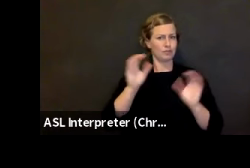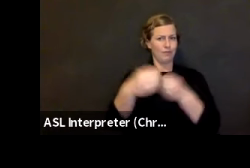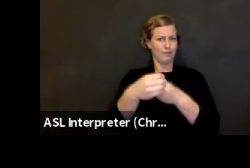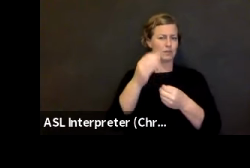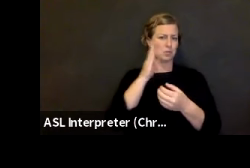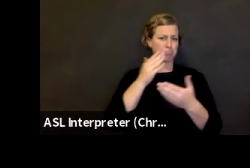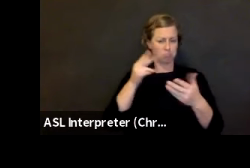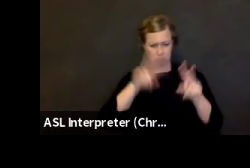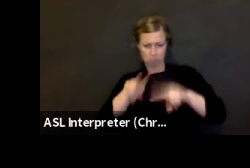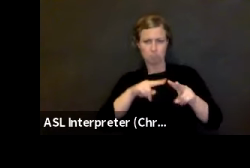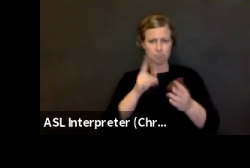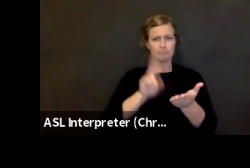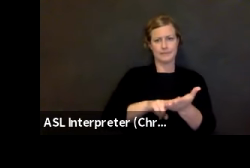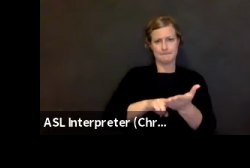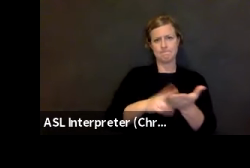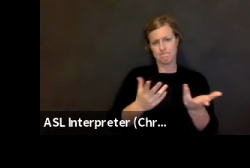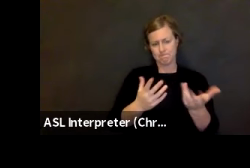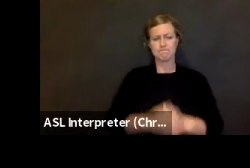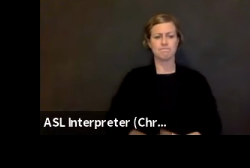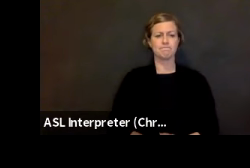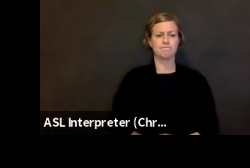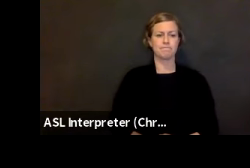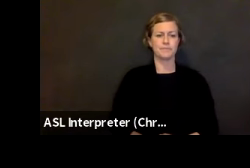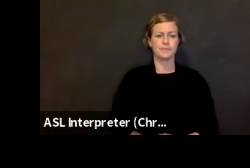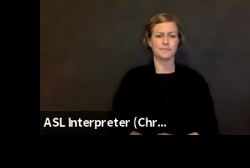again. And if they pass out of the